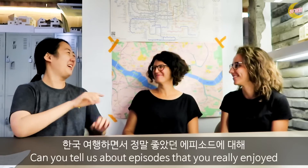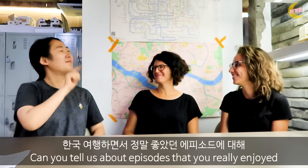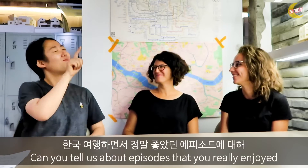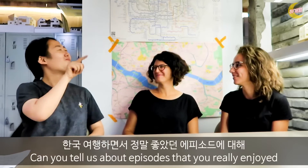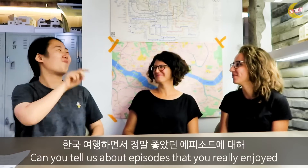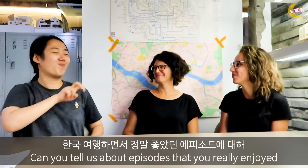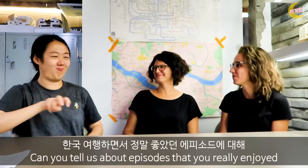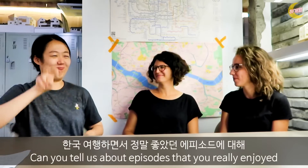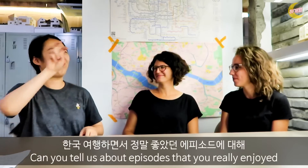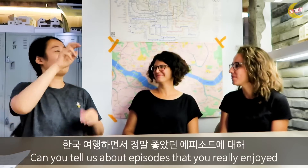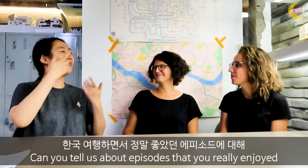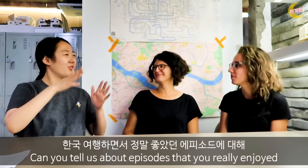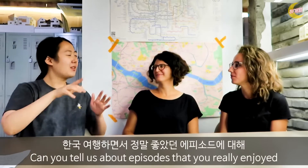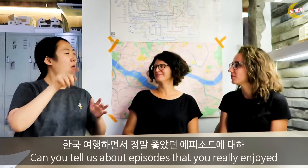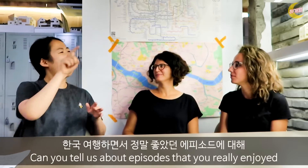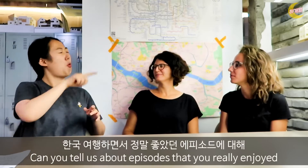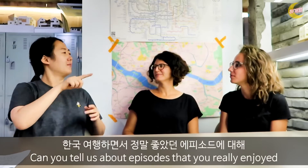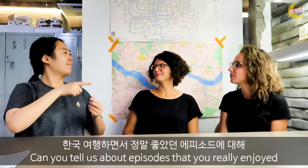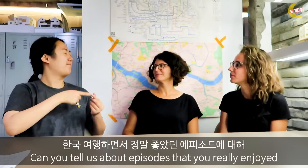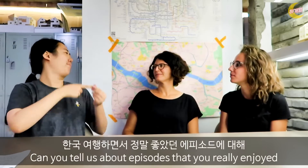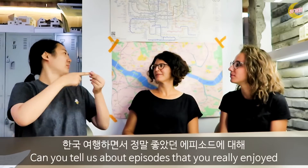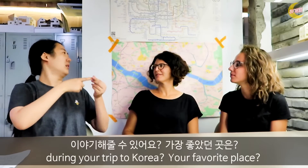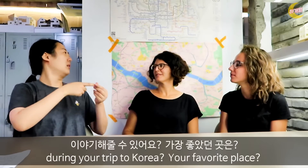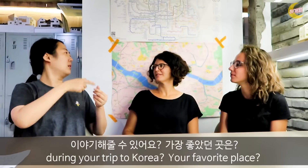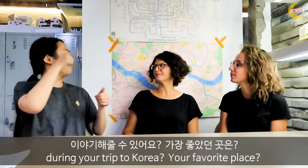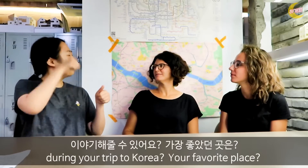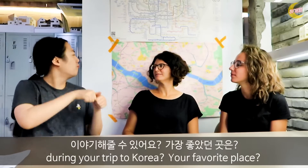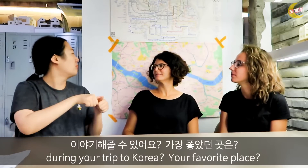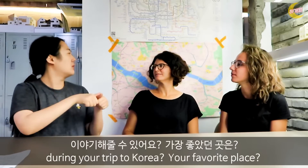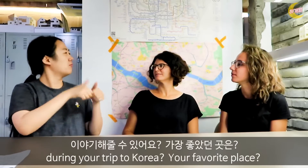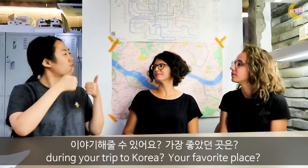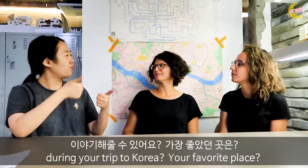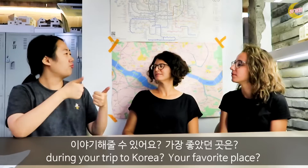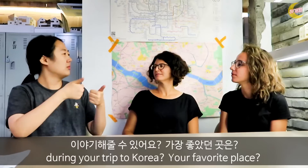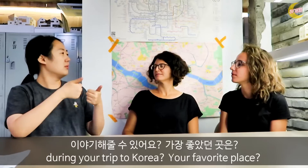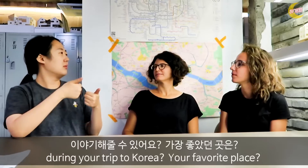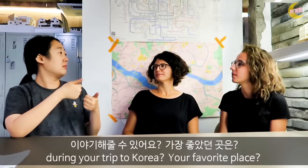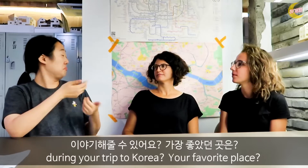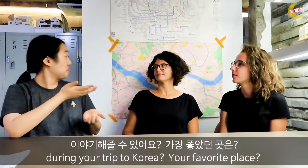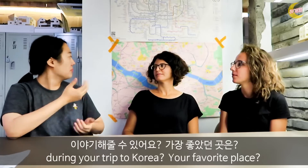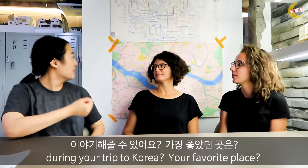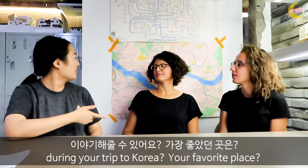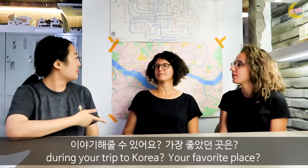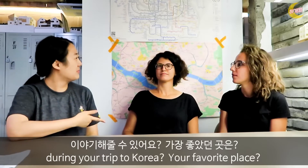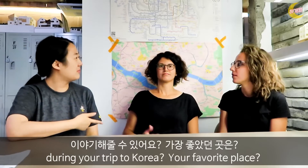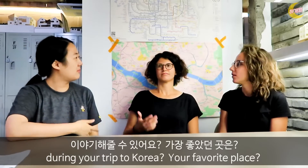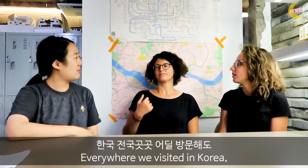Can you tell us about episodes that you really enjoyed during your trip to Korea? Your favorite place?